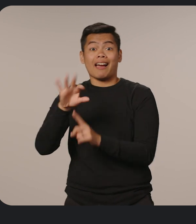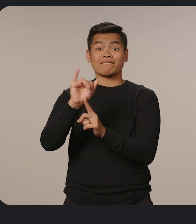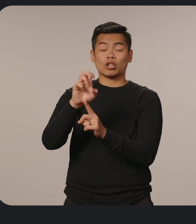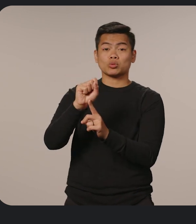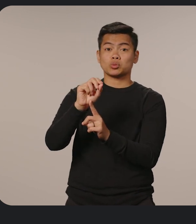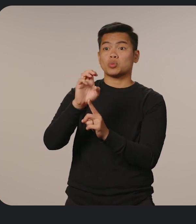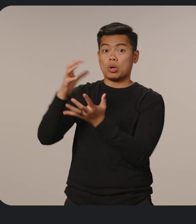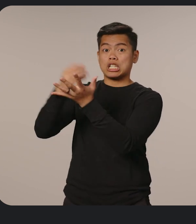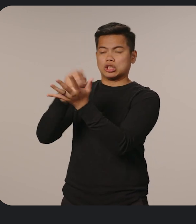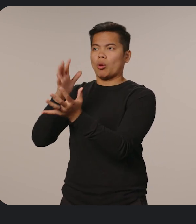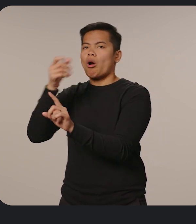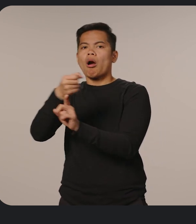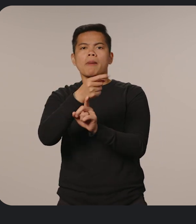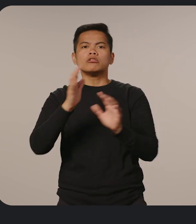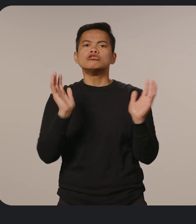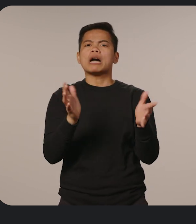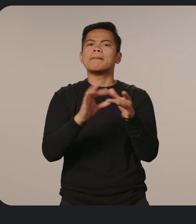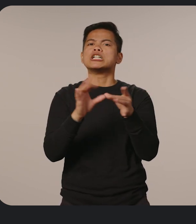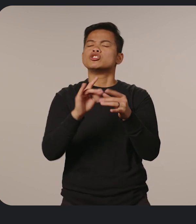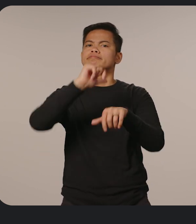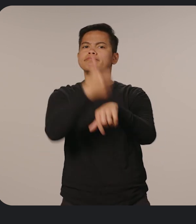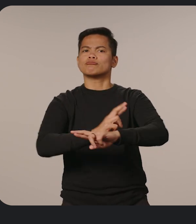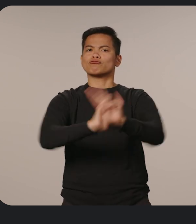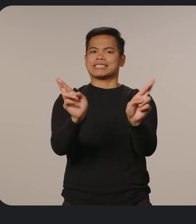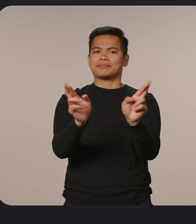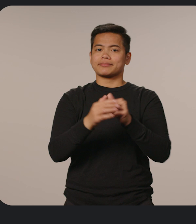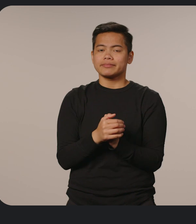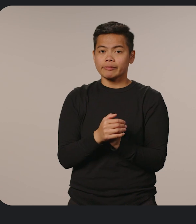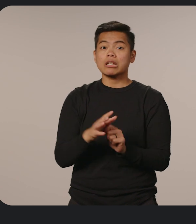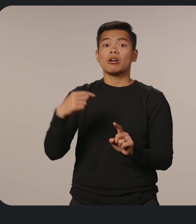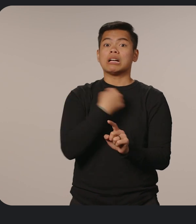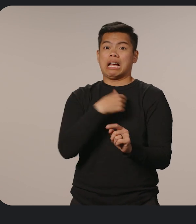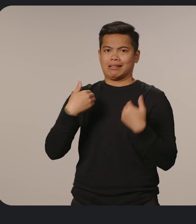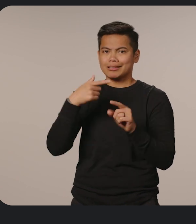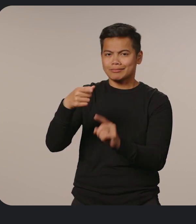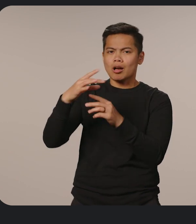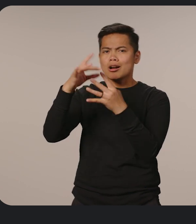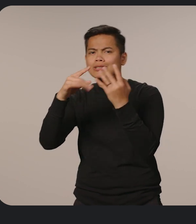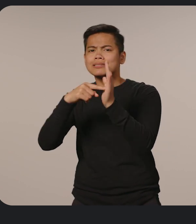we can even provide optional context and examples so the Palm text API to help